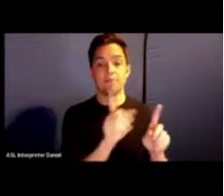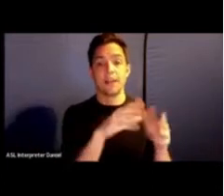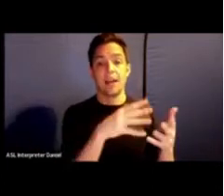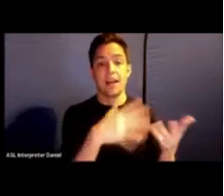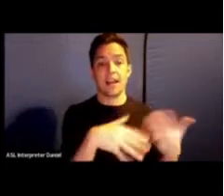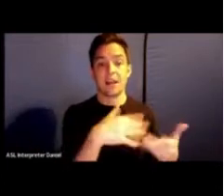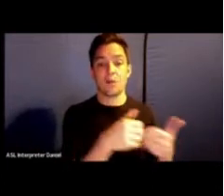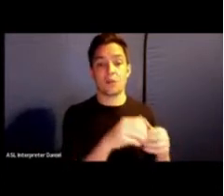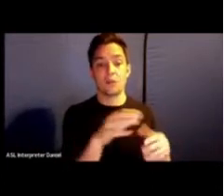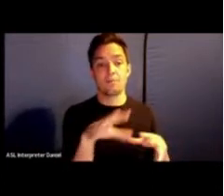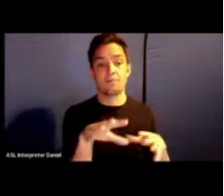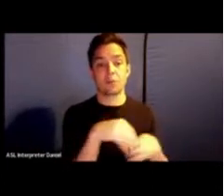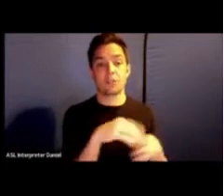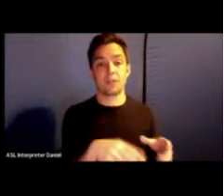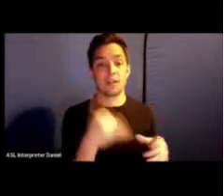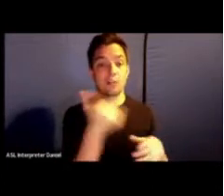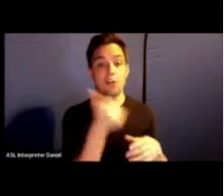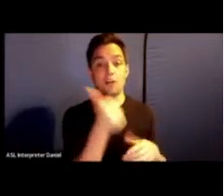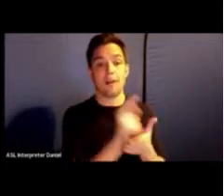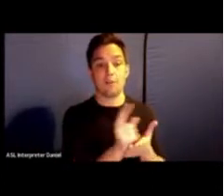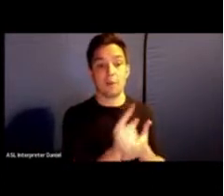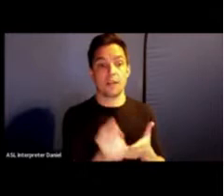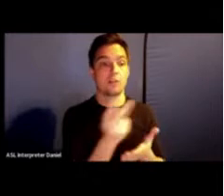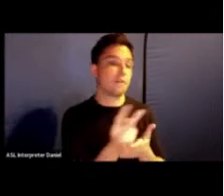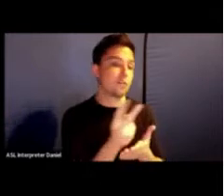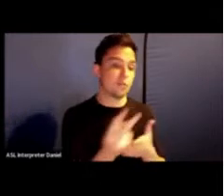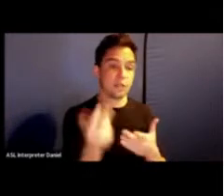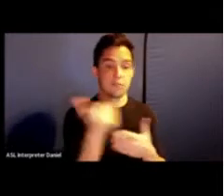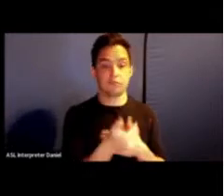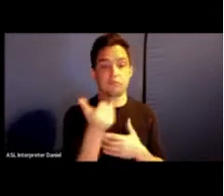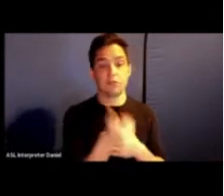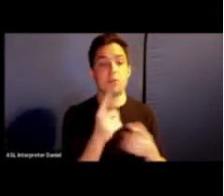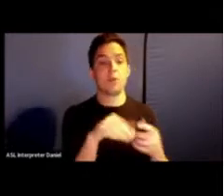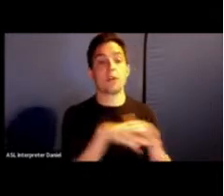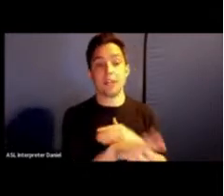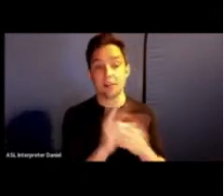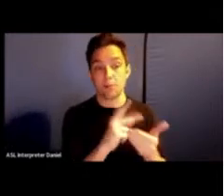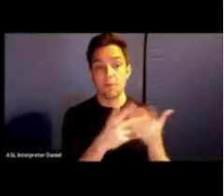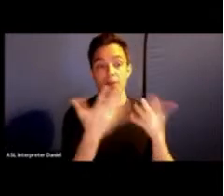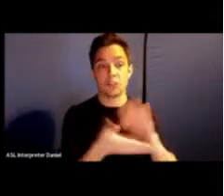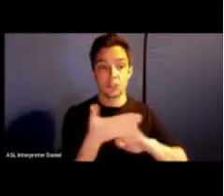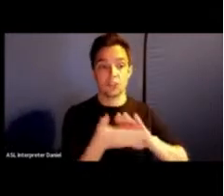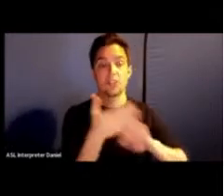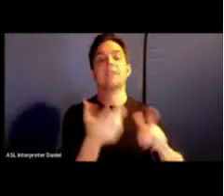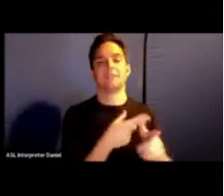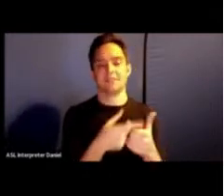calling them every week or every other week. But then once people are in the program, I mean, I've had to contact my participants